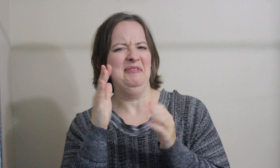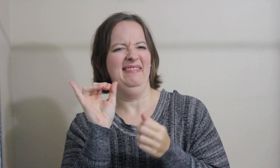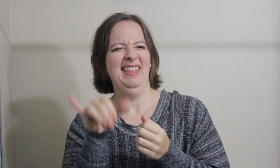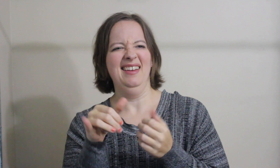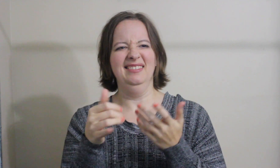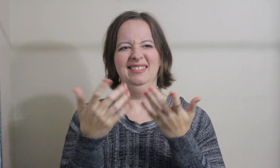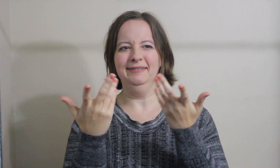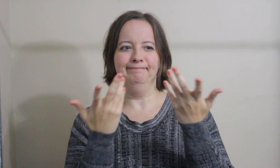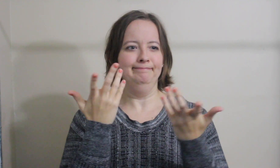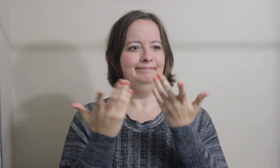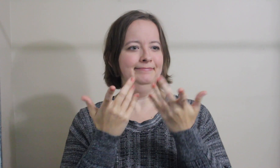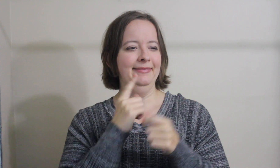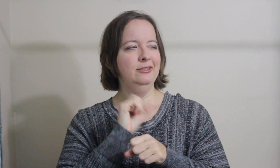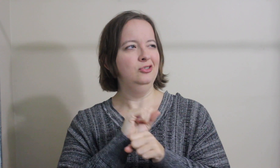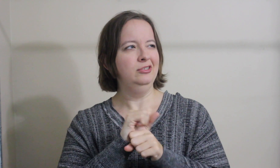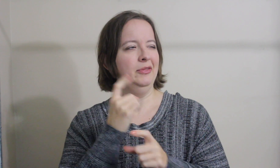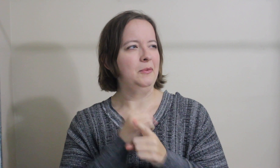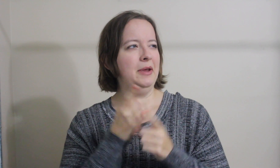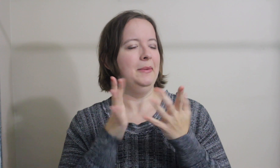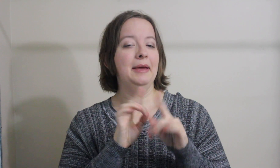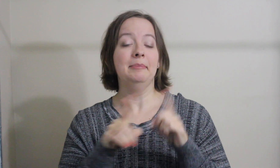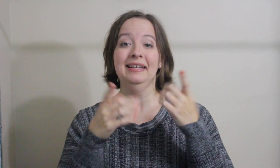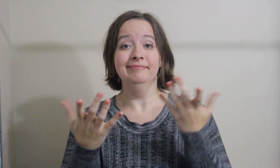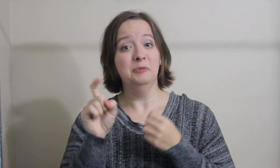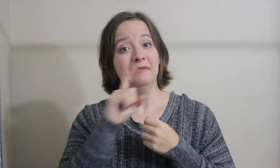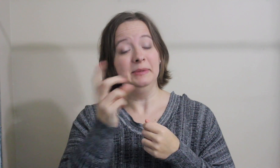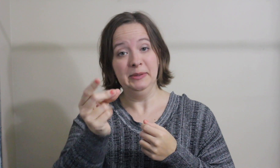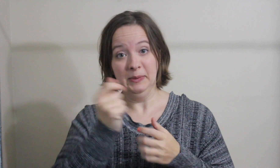Now, I don't know if that's like a good way to describe it,